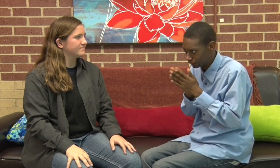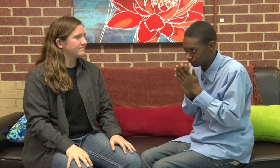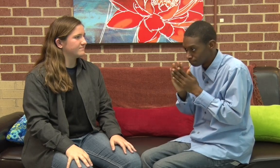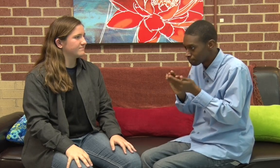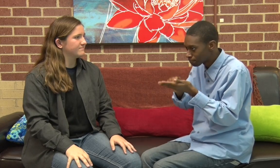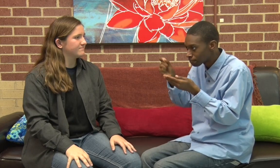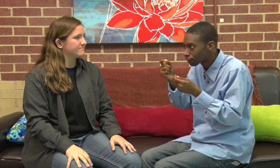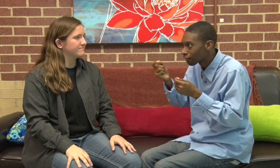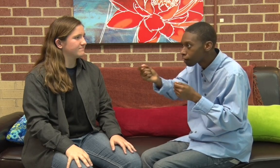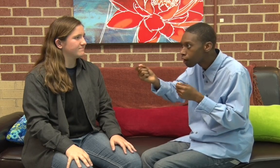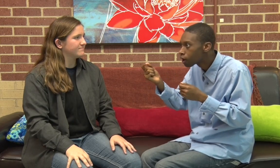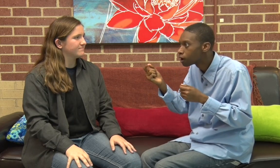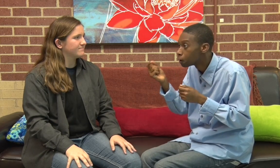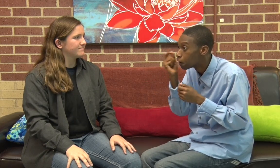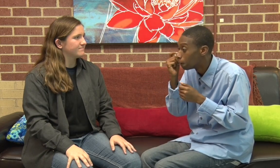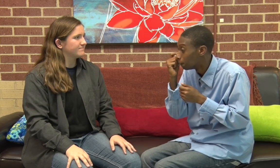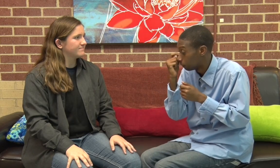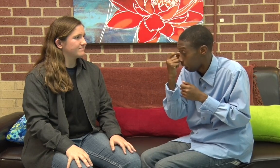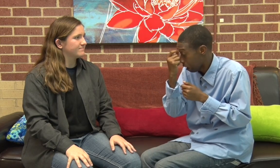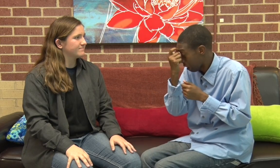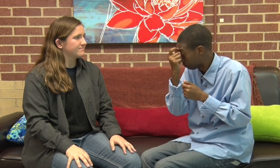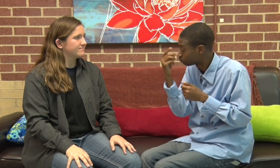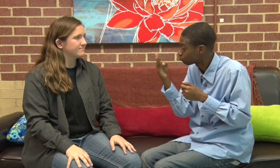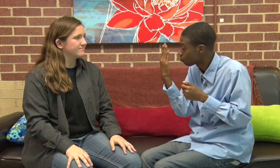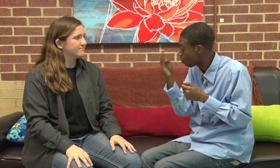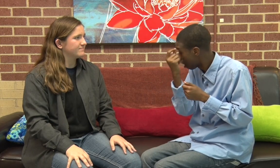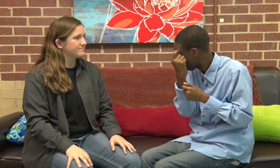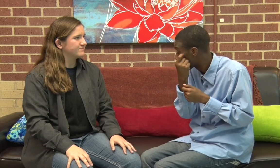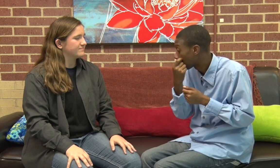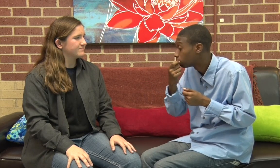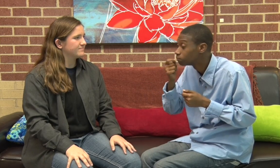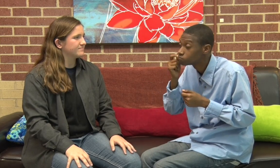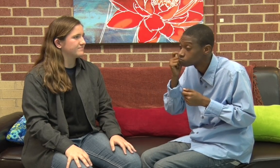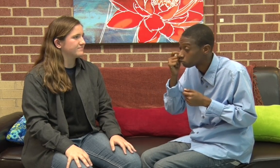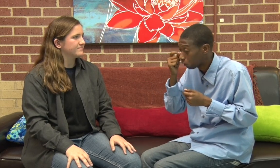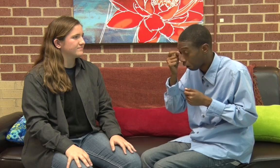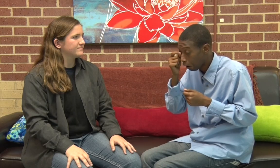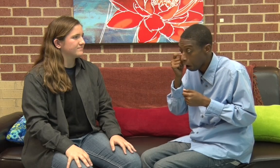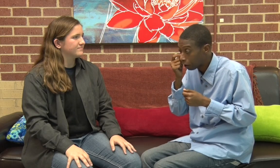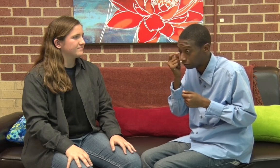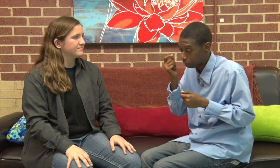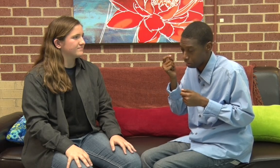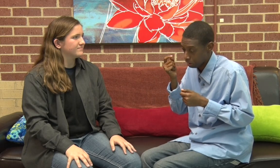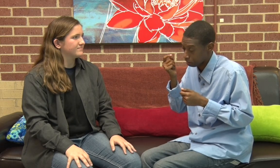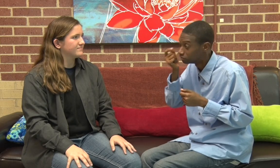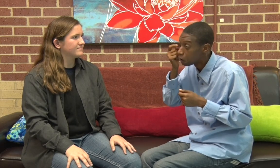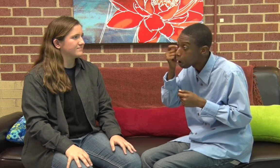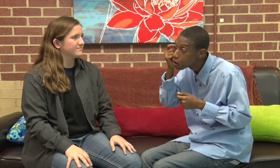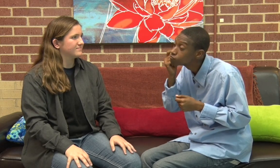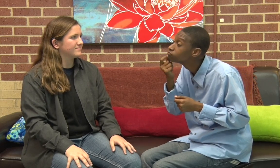Andrew went up to a car mirror and took out the marker and put it all over his face and put blue dots all over.